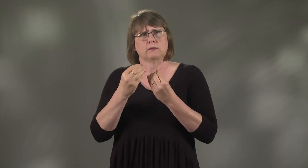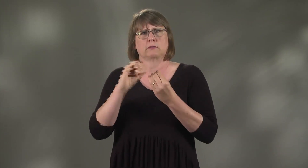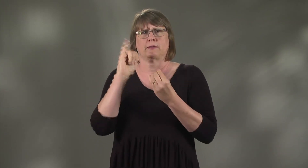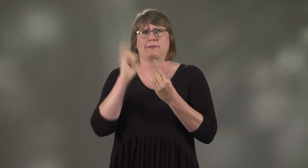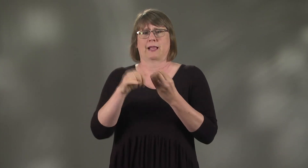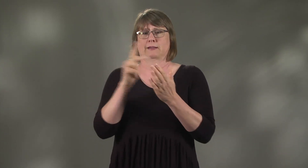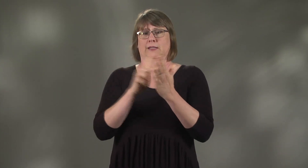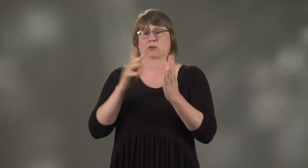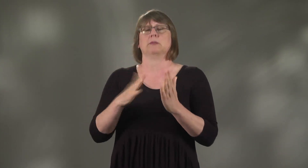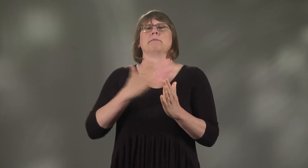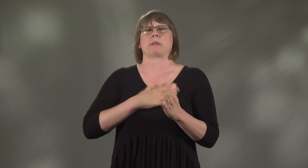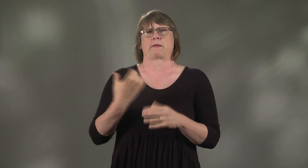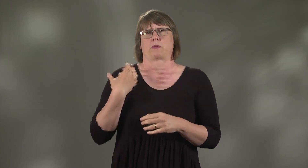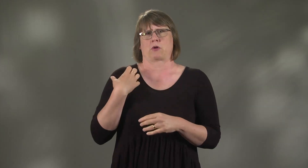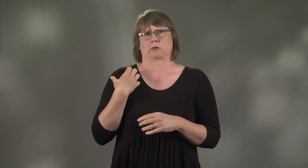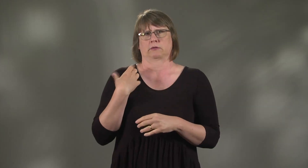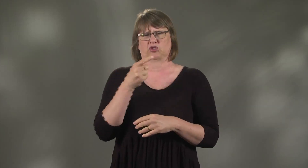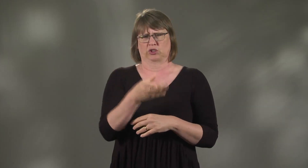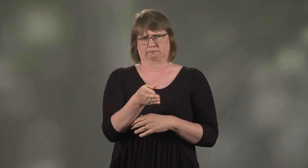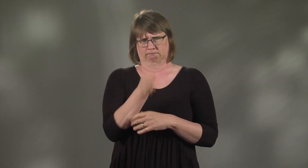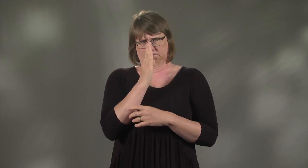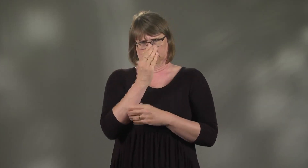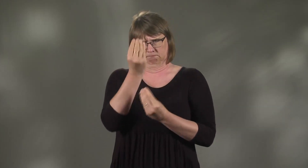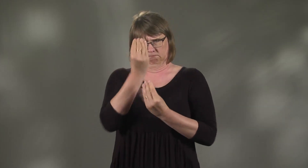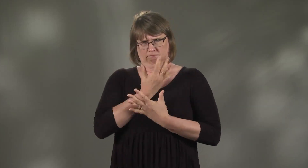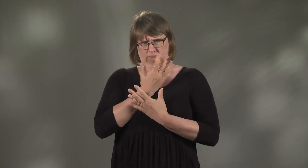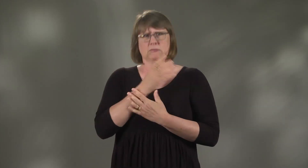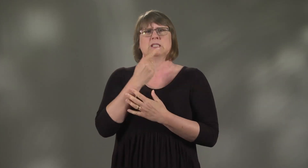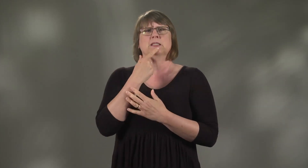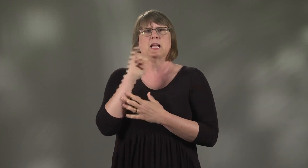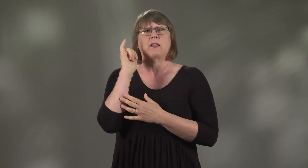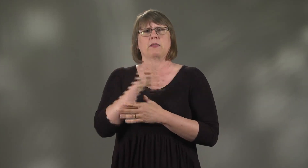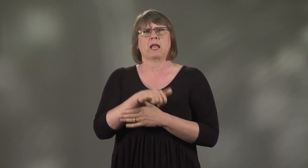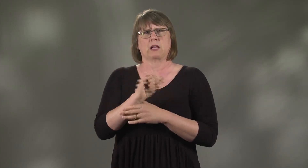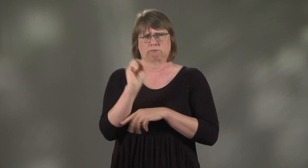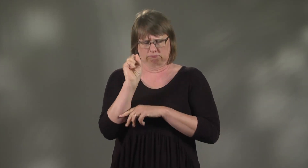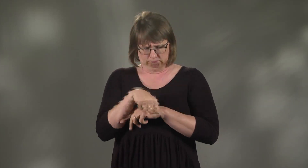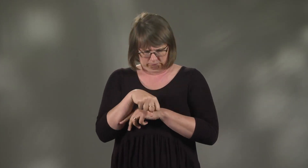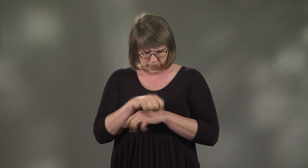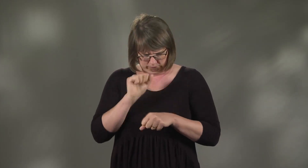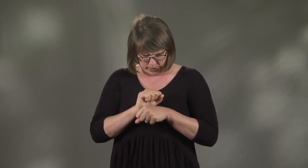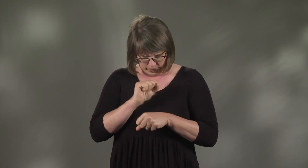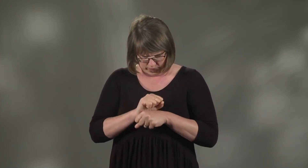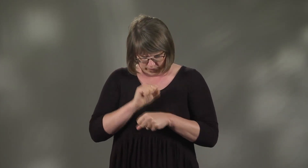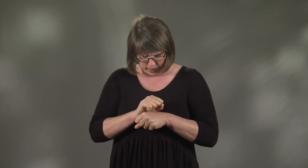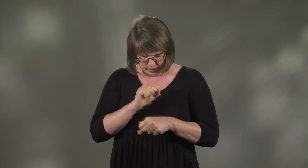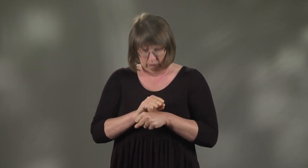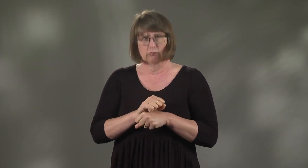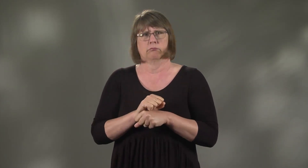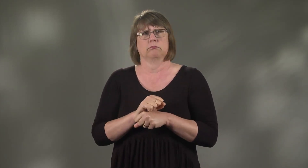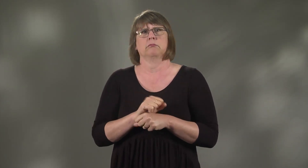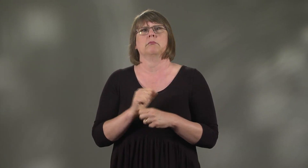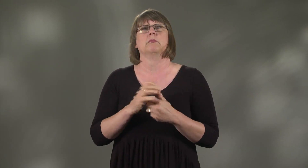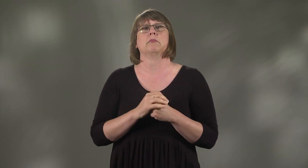and was the secretary, and the secretary was my boss. She made it clear that I should keep my head down and just come in and work.